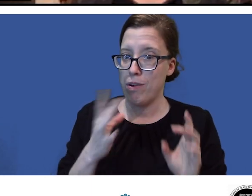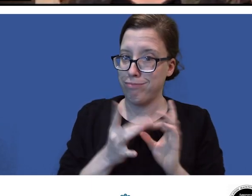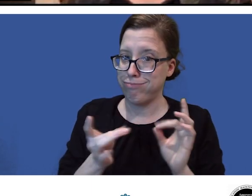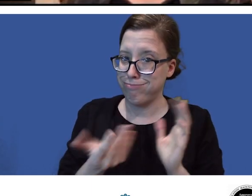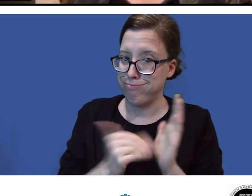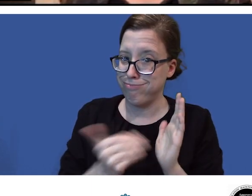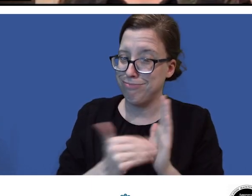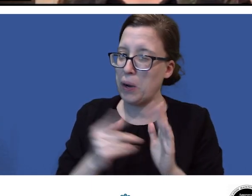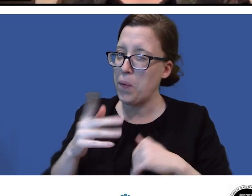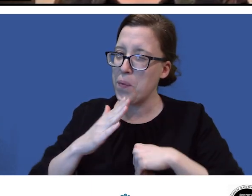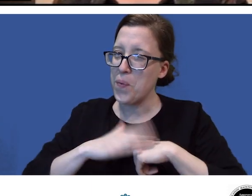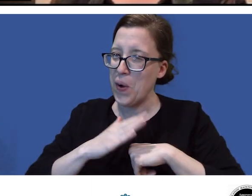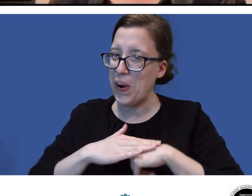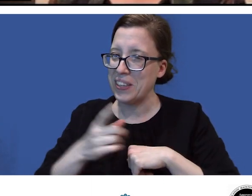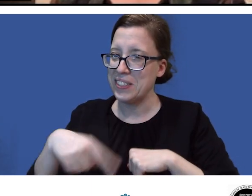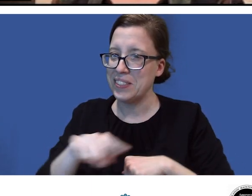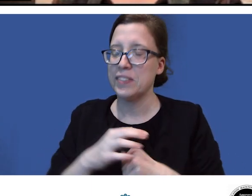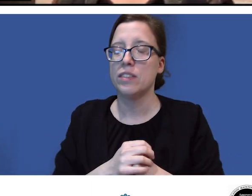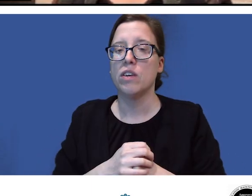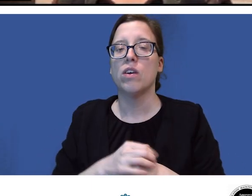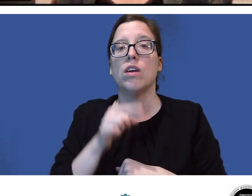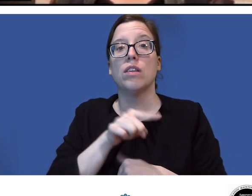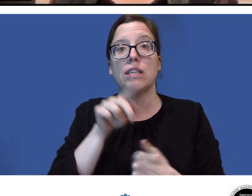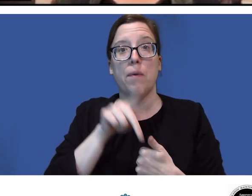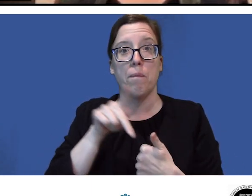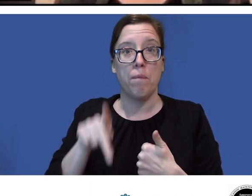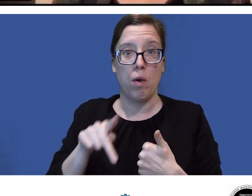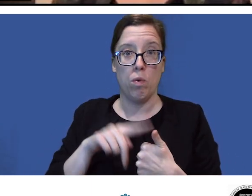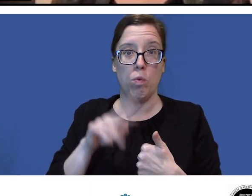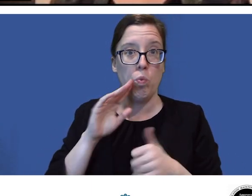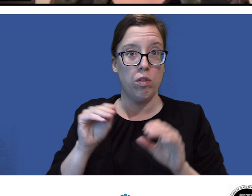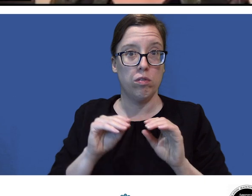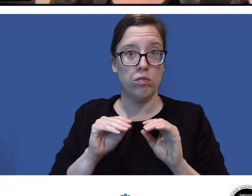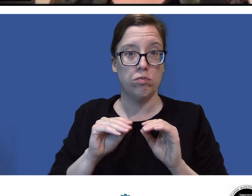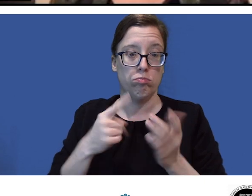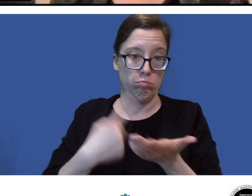that we'll be going through together– and I have provided copies of the slides,